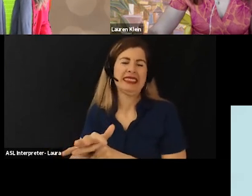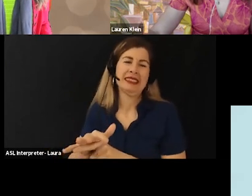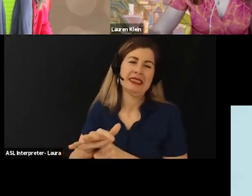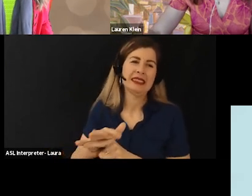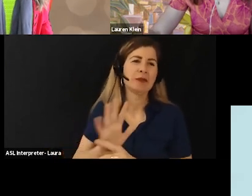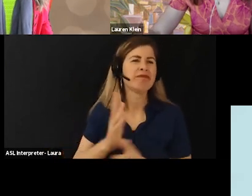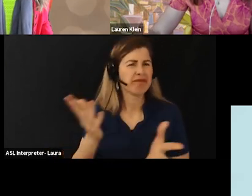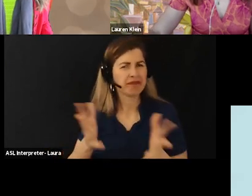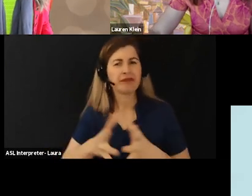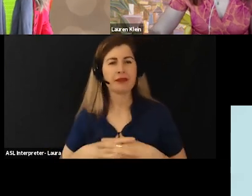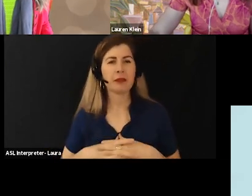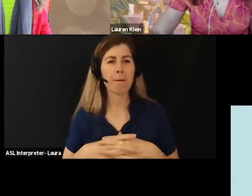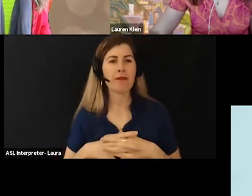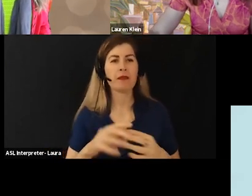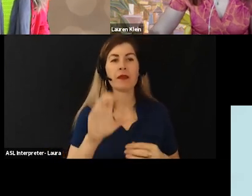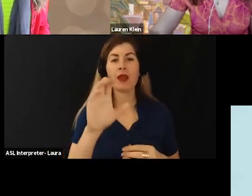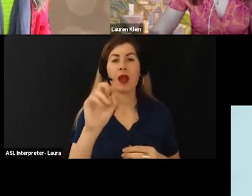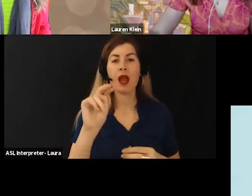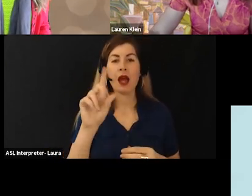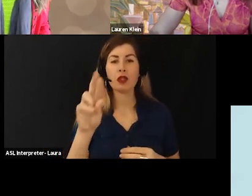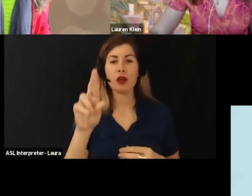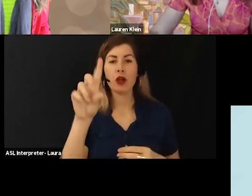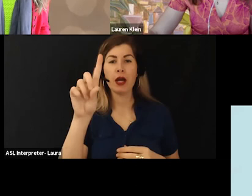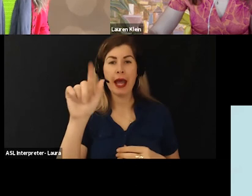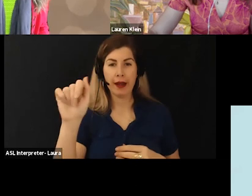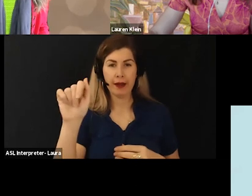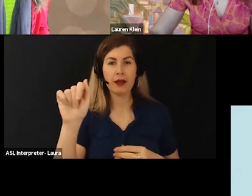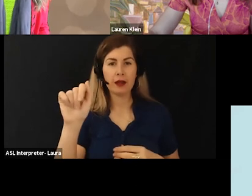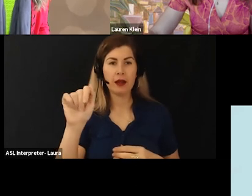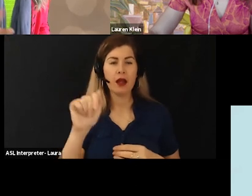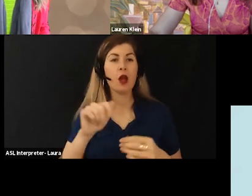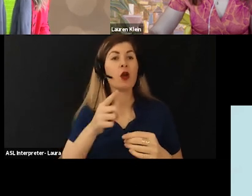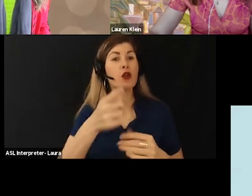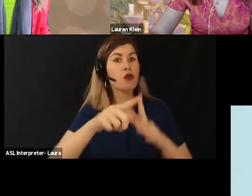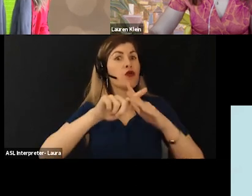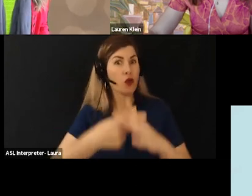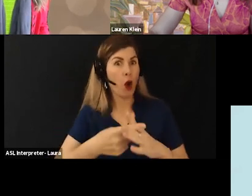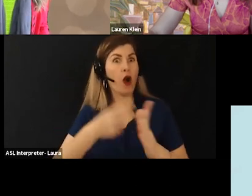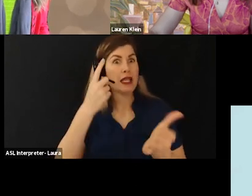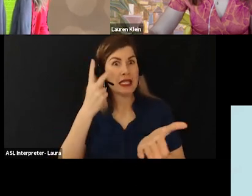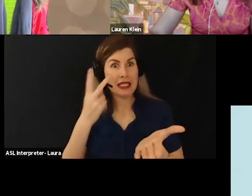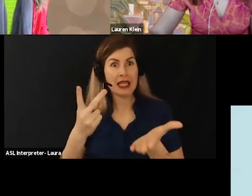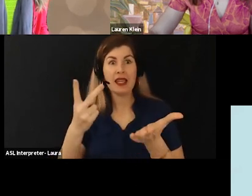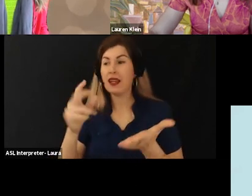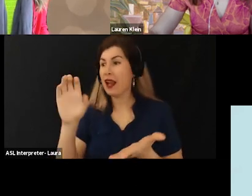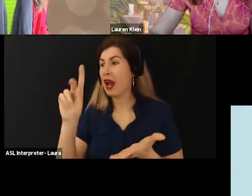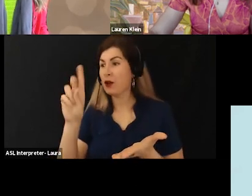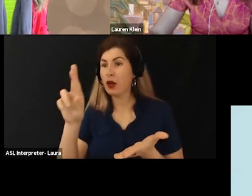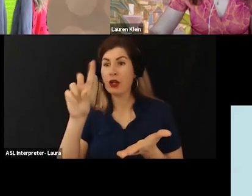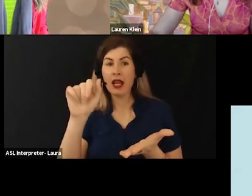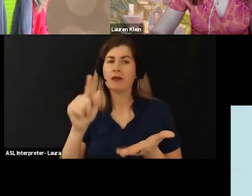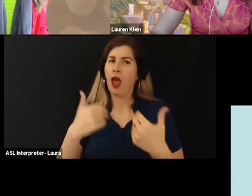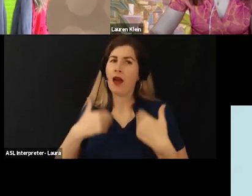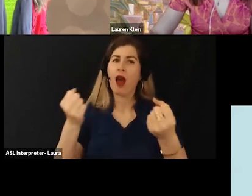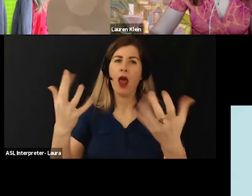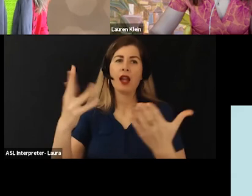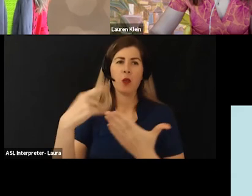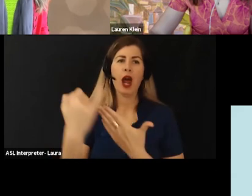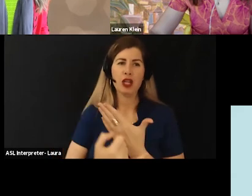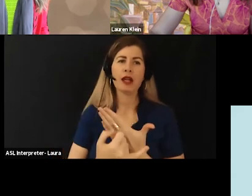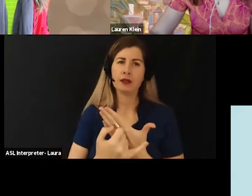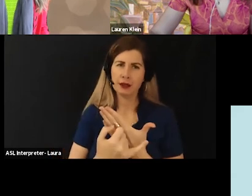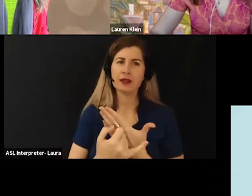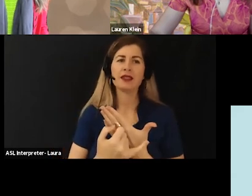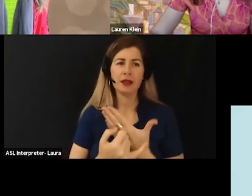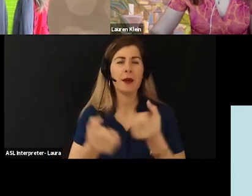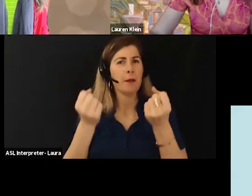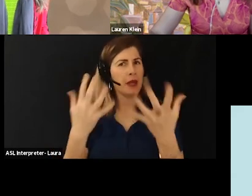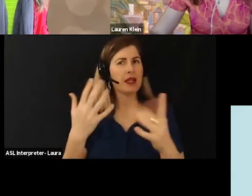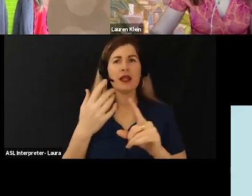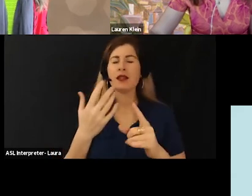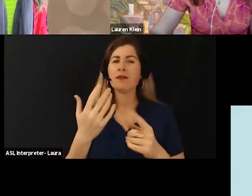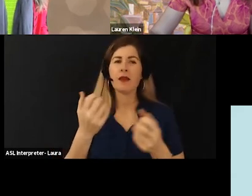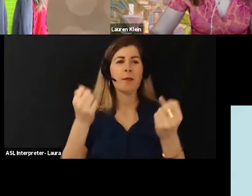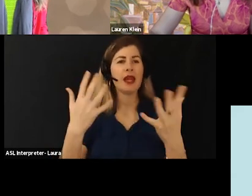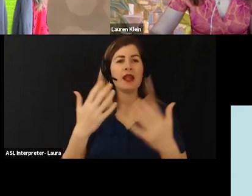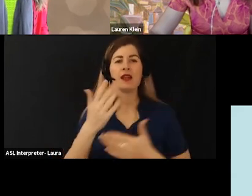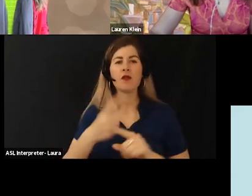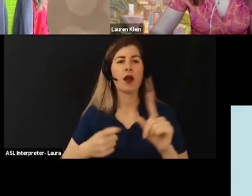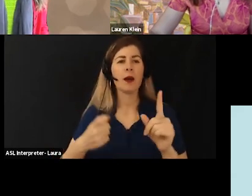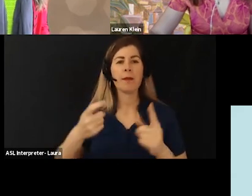So counter data, though, is you know there's, once you start looking for counter data there are many counter data projects out there and a lot of them are actually coming out of journalism, but journalism social movements and activism.